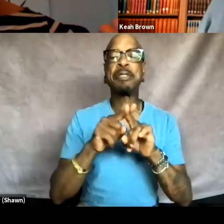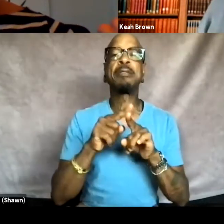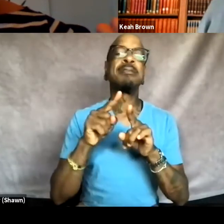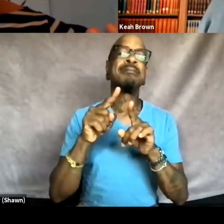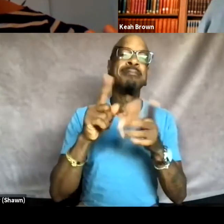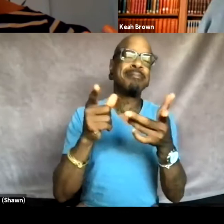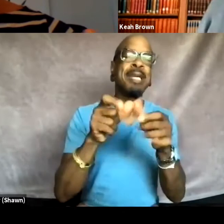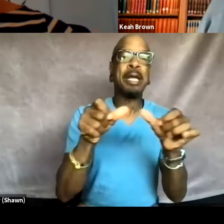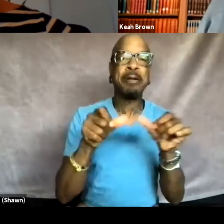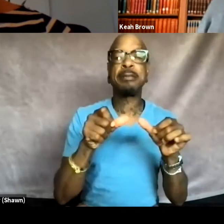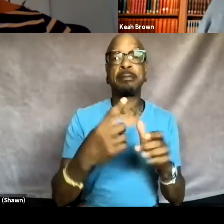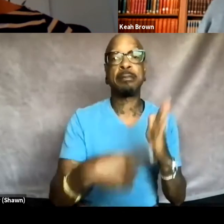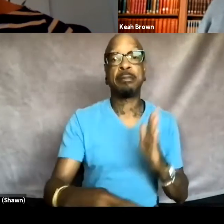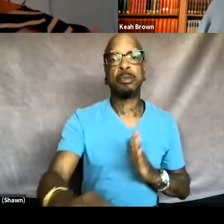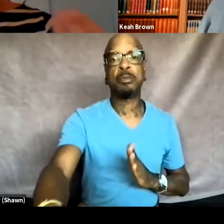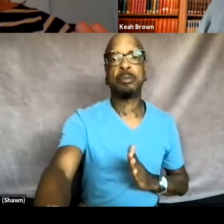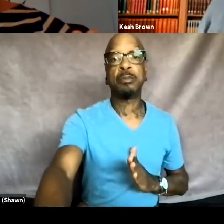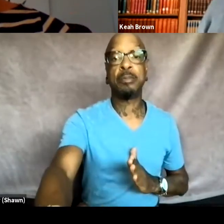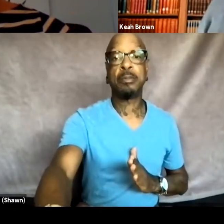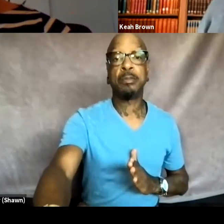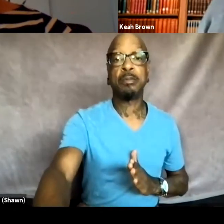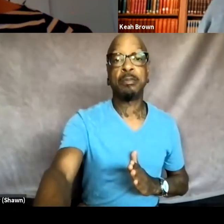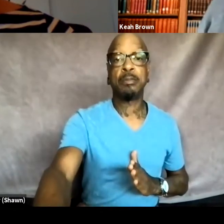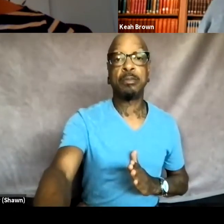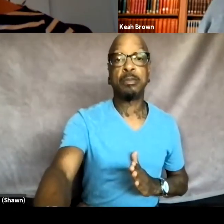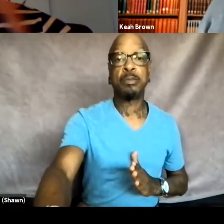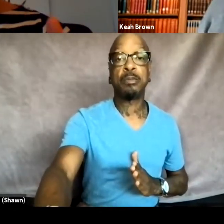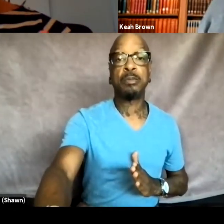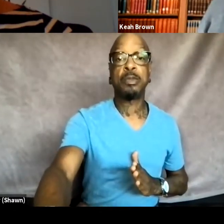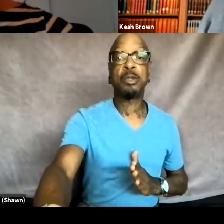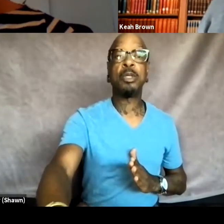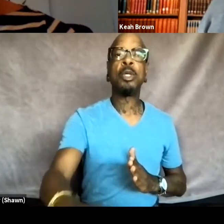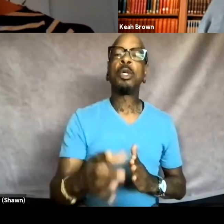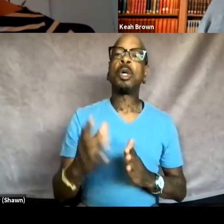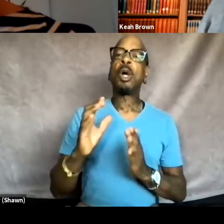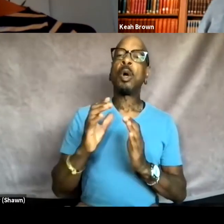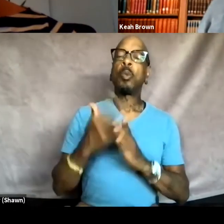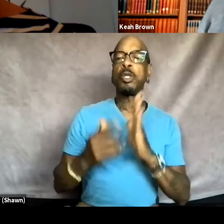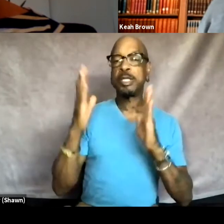Nicole Redding (she/her): expect of facilitators to be inclusive of all intersectional identities,